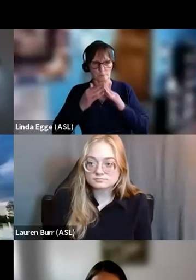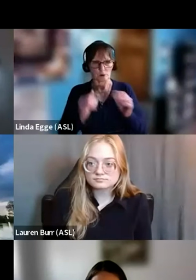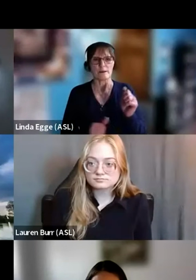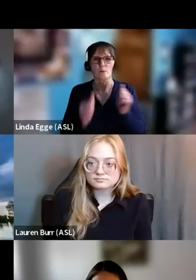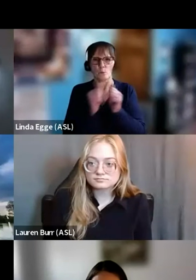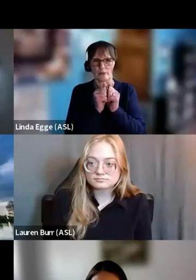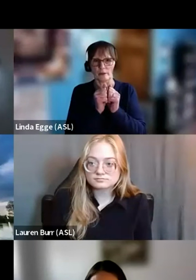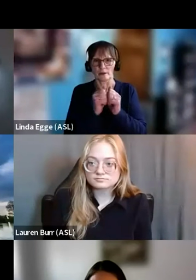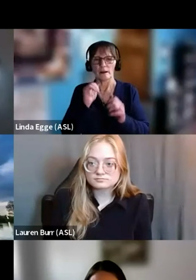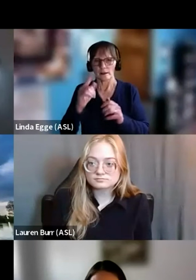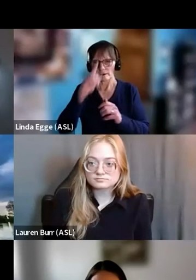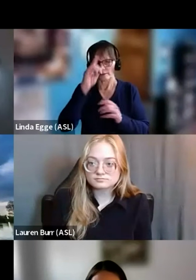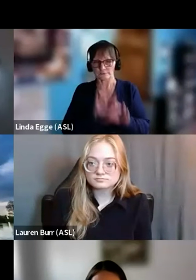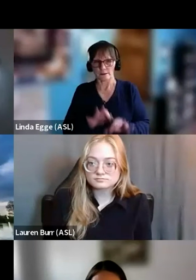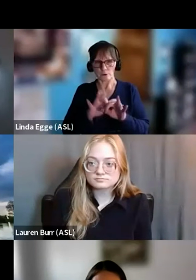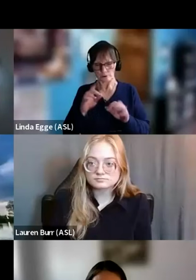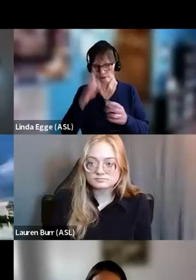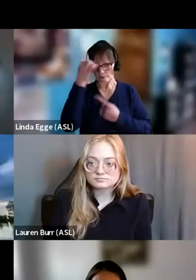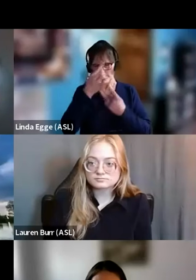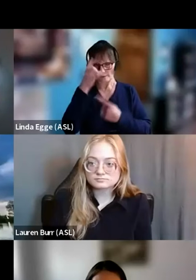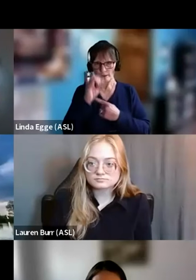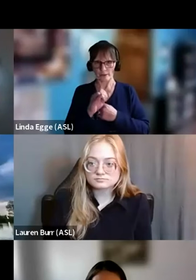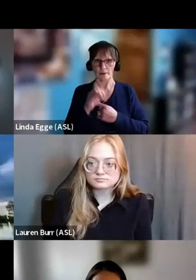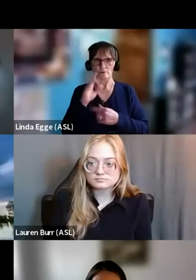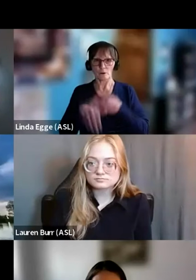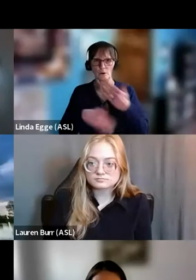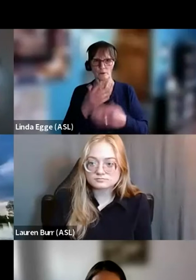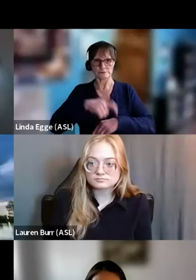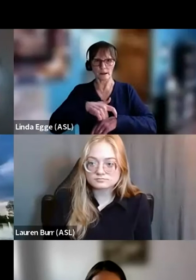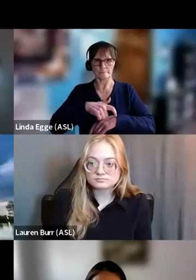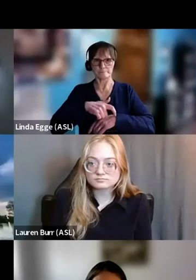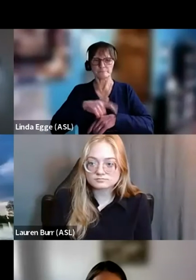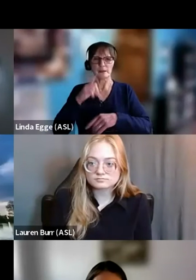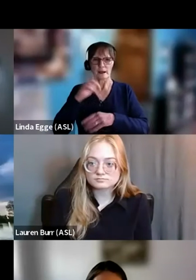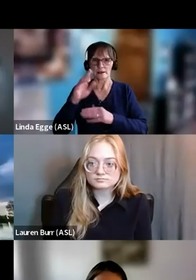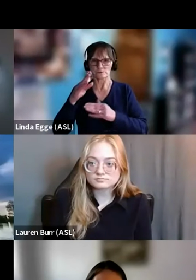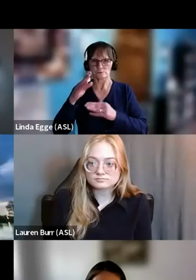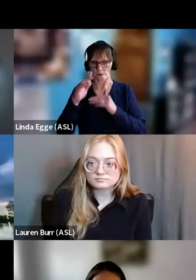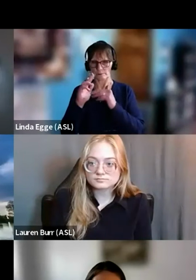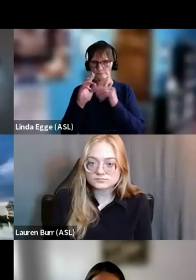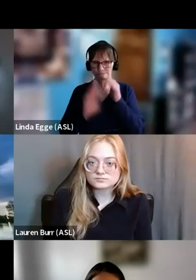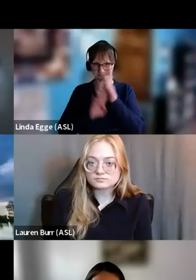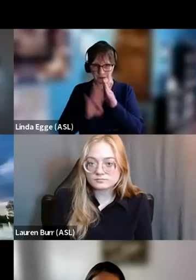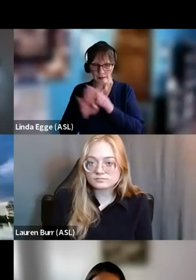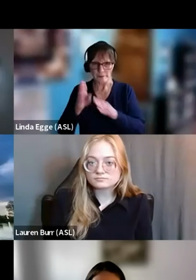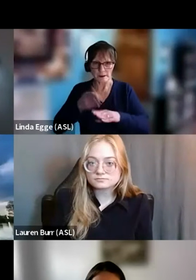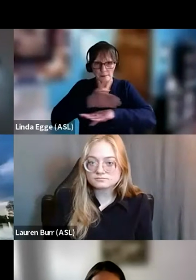And I just think it's really important that we think about that all the time as we're building and developing and improving our systems.